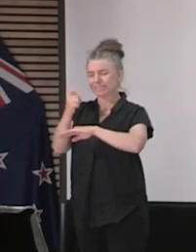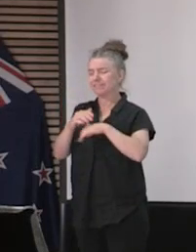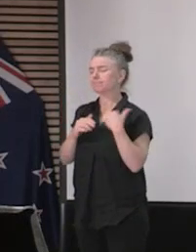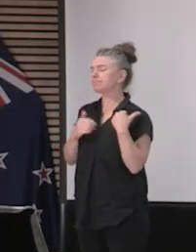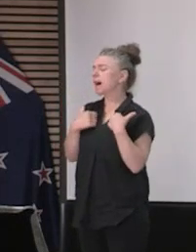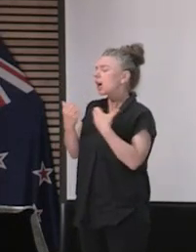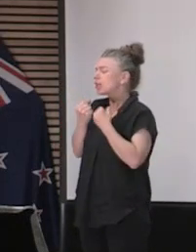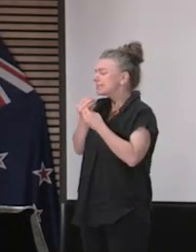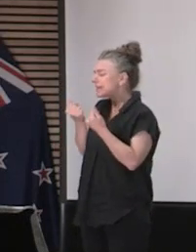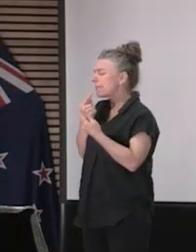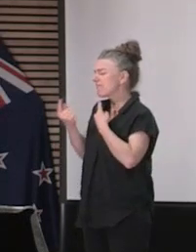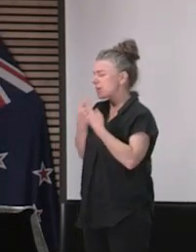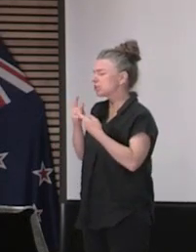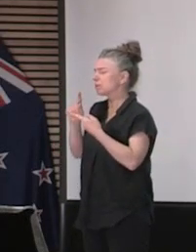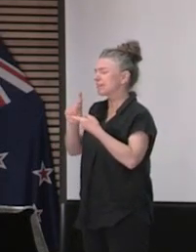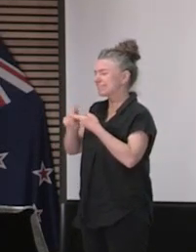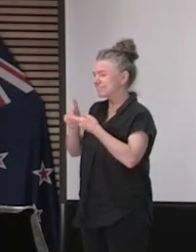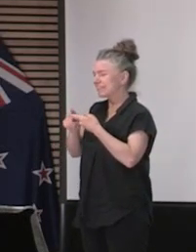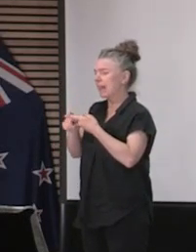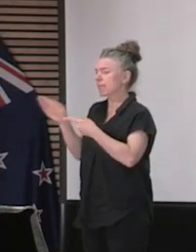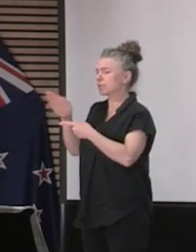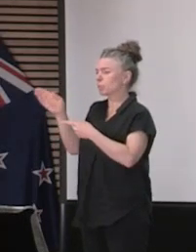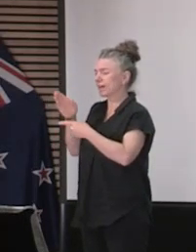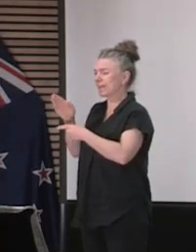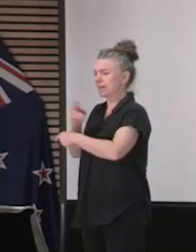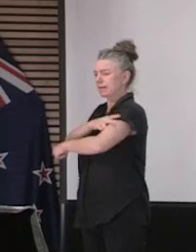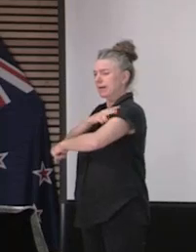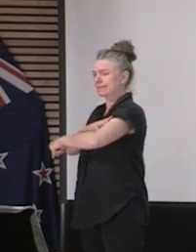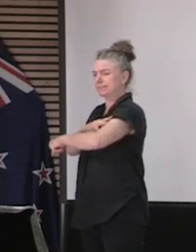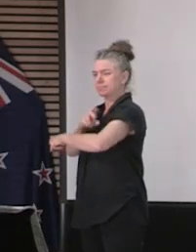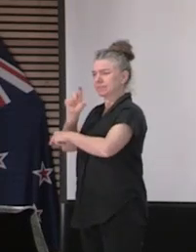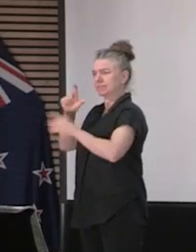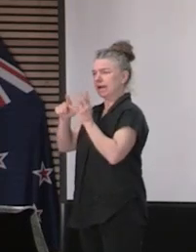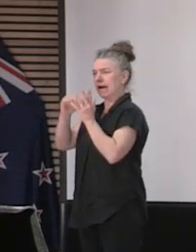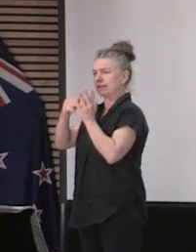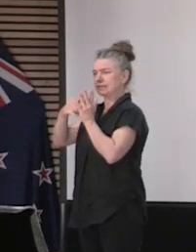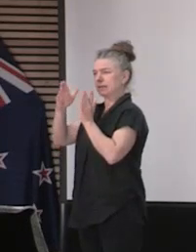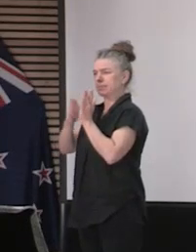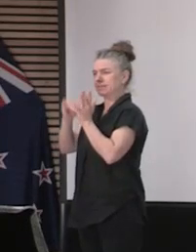What have you got sofar? Notion that I can sharewith you at this stage becauseit is preliminary.